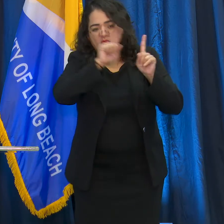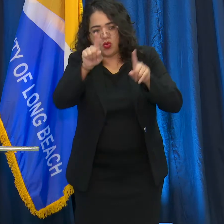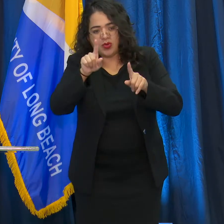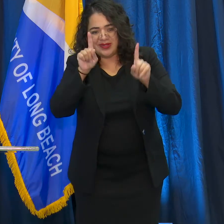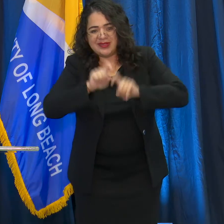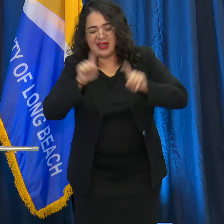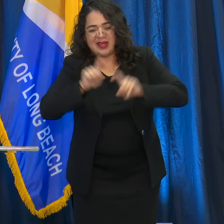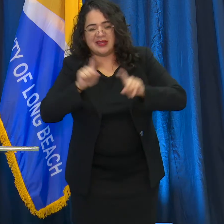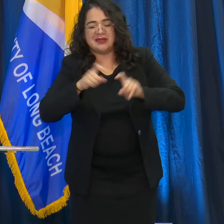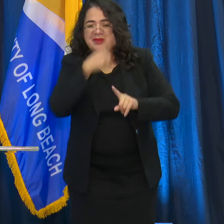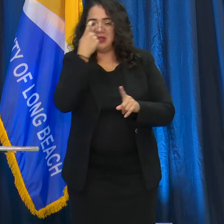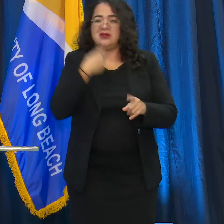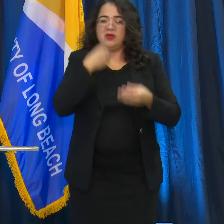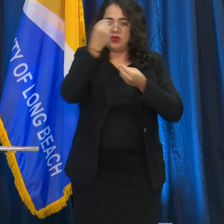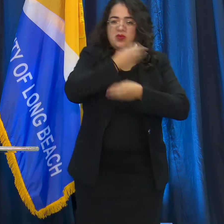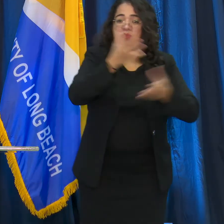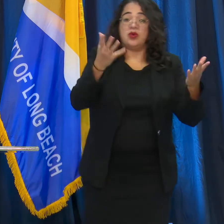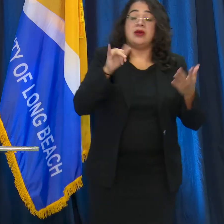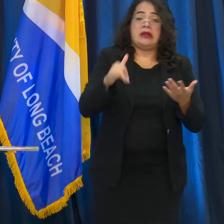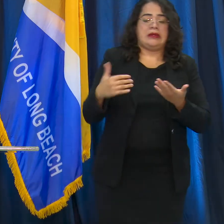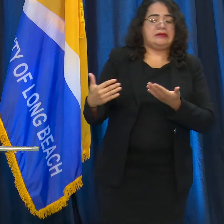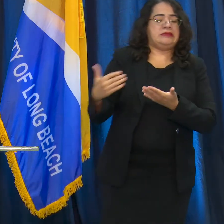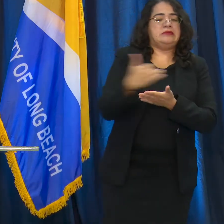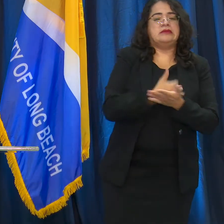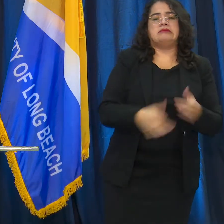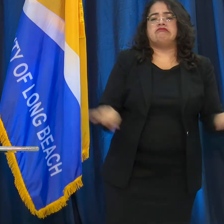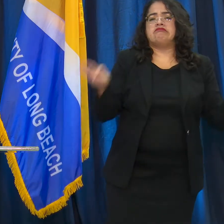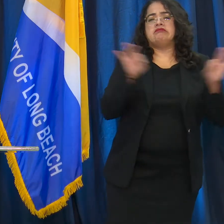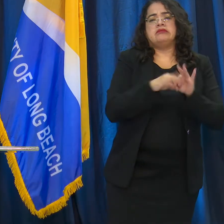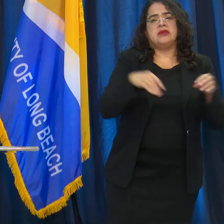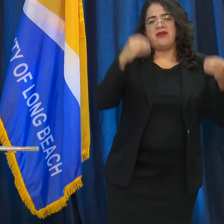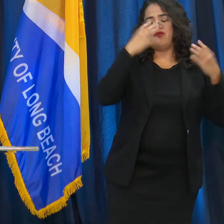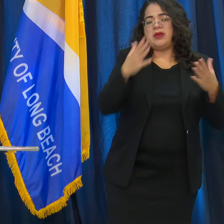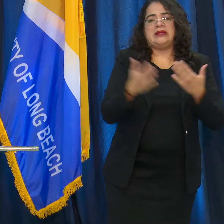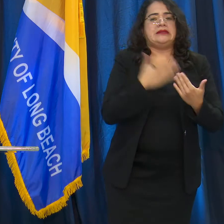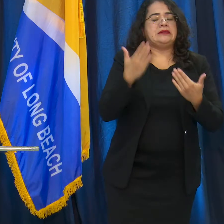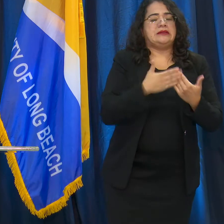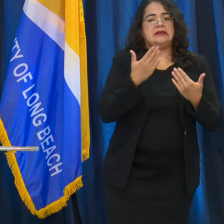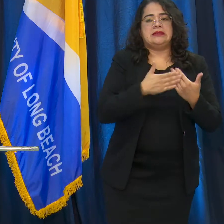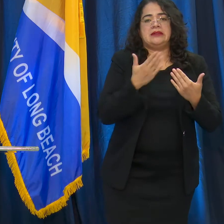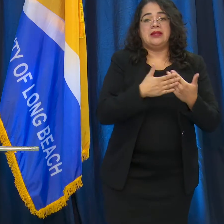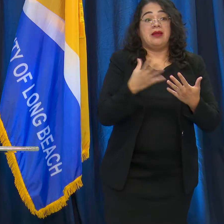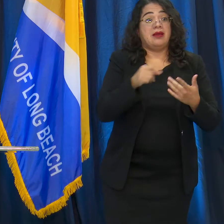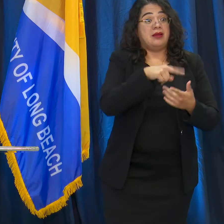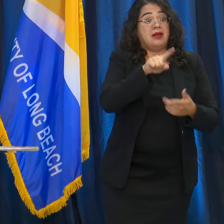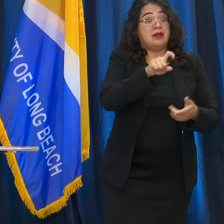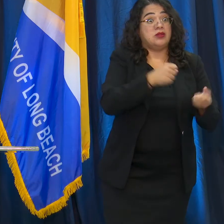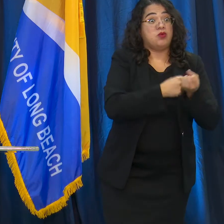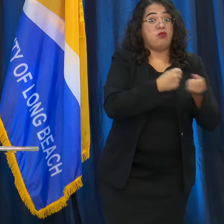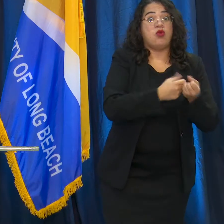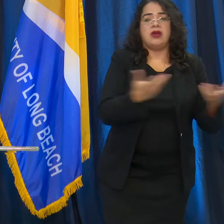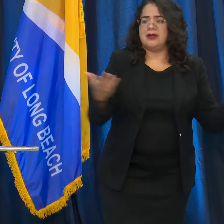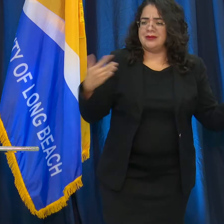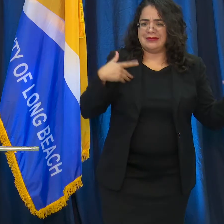this new technology will allow us to gather the essential information more easily and connect those who need support. Thank you in advance if you get